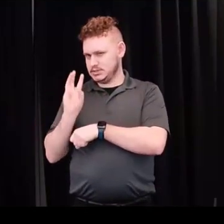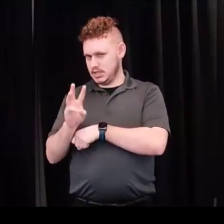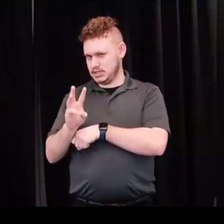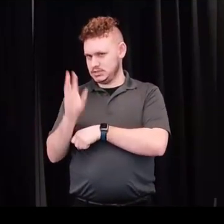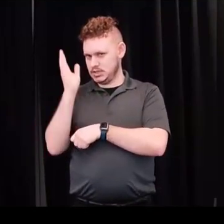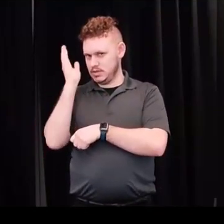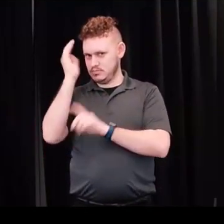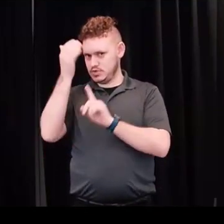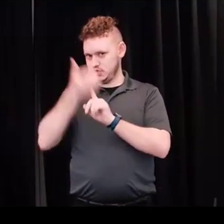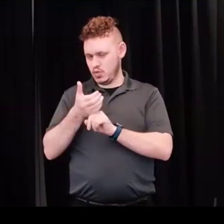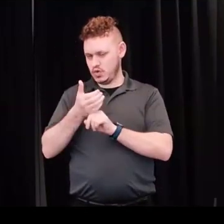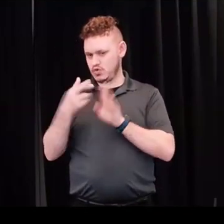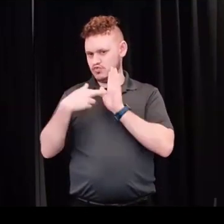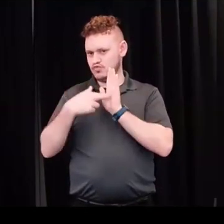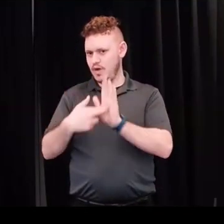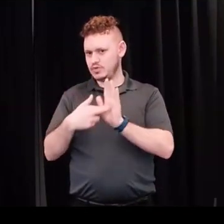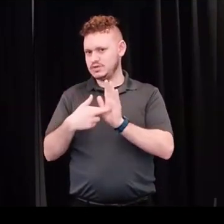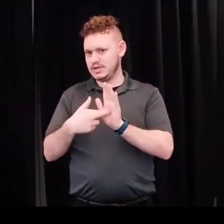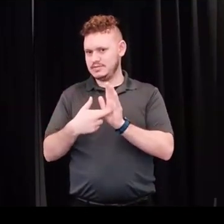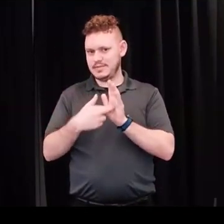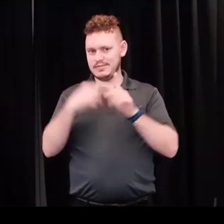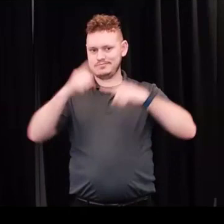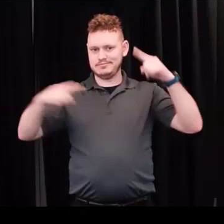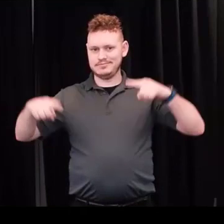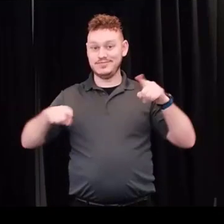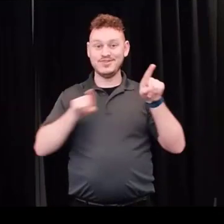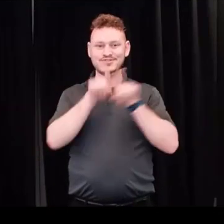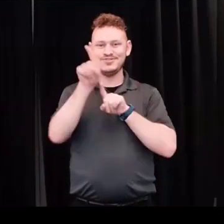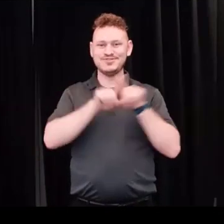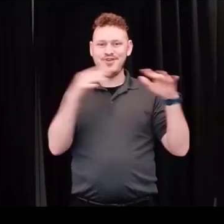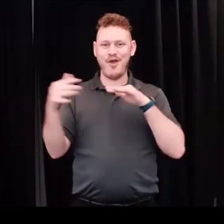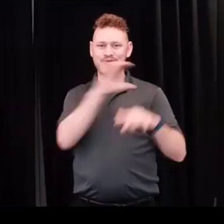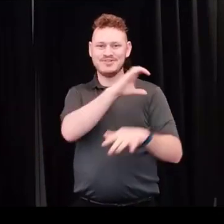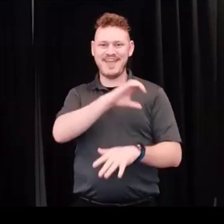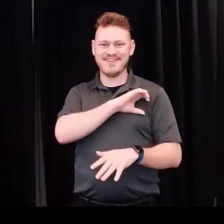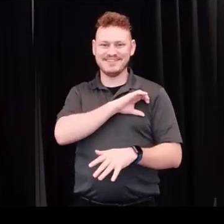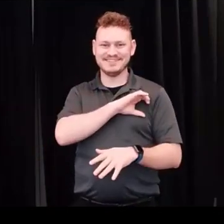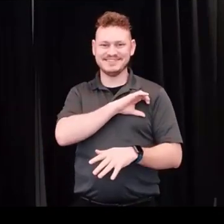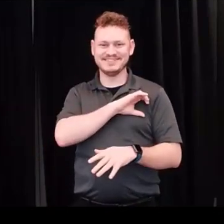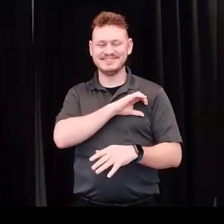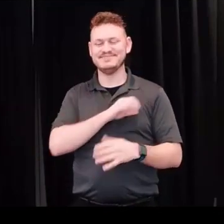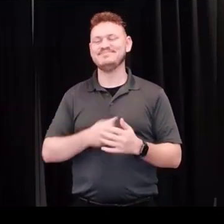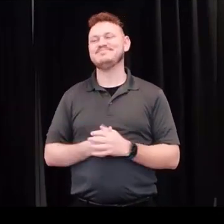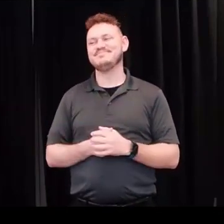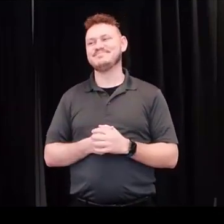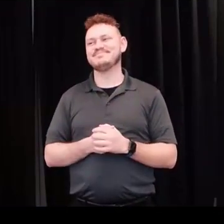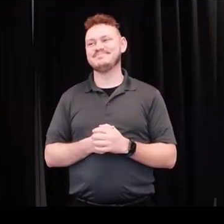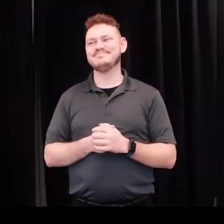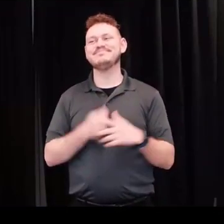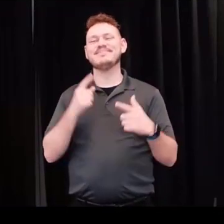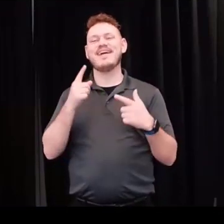that represented. They were represented by various Star Wars characters. And then we